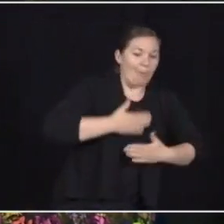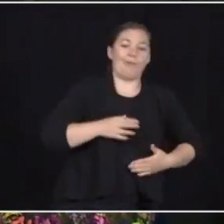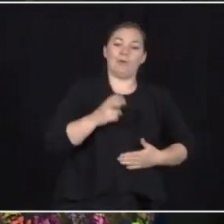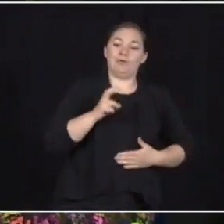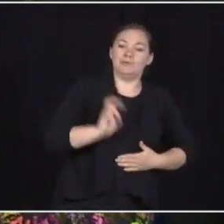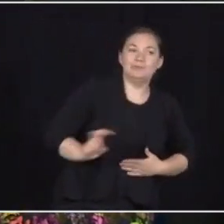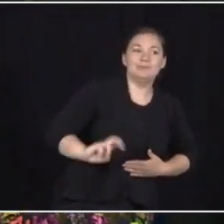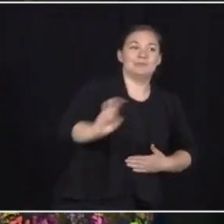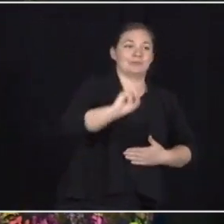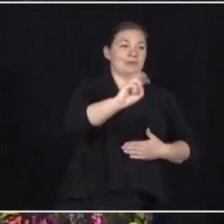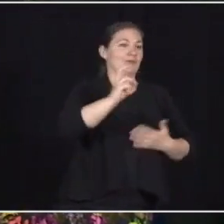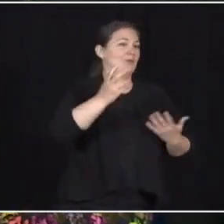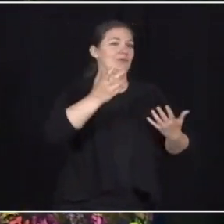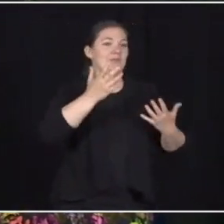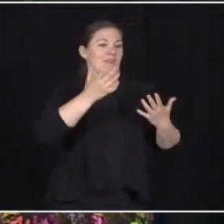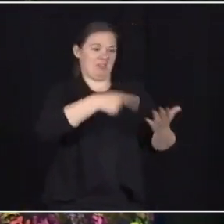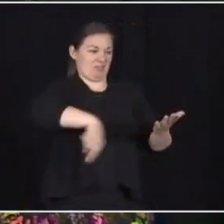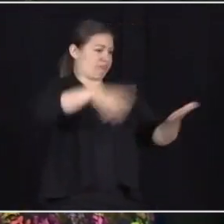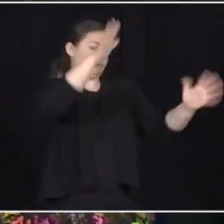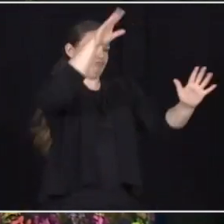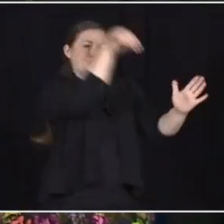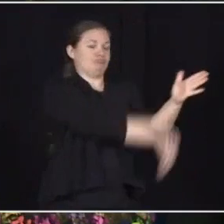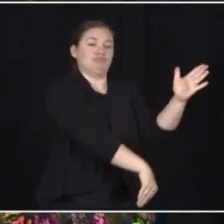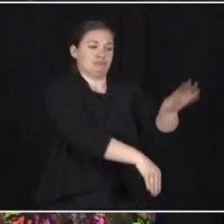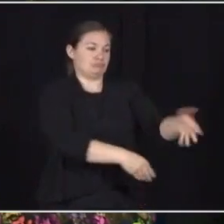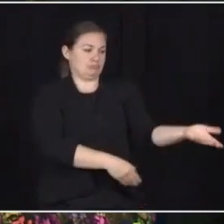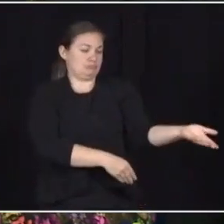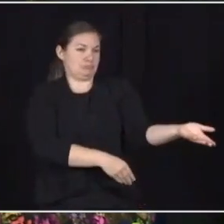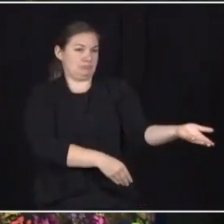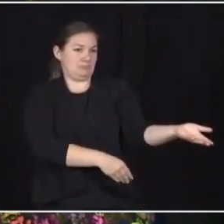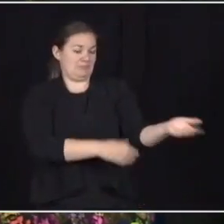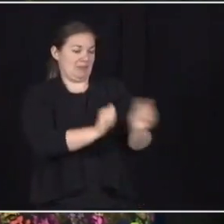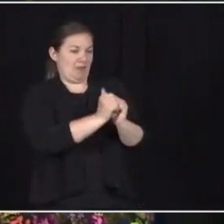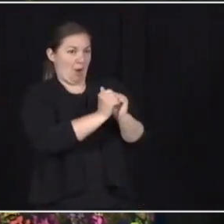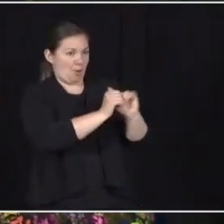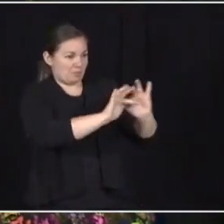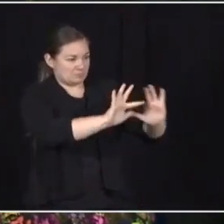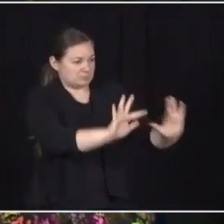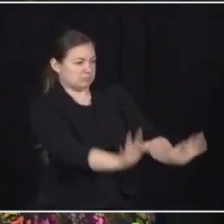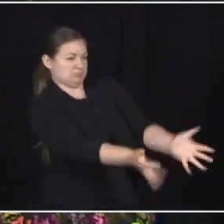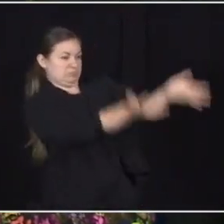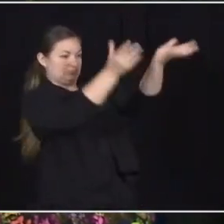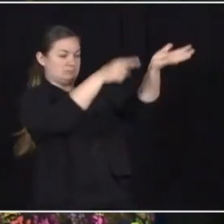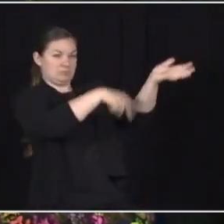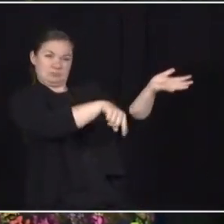The tourism sector has been decimated. How do you get that going again? When we are starting to reopen just before